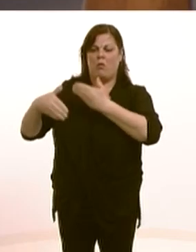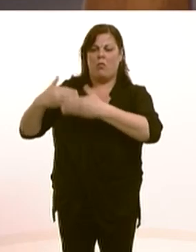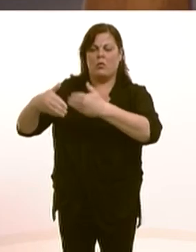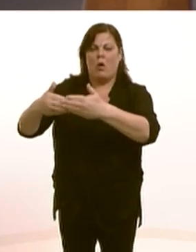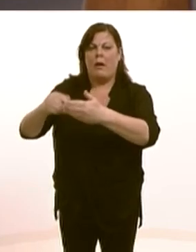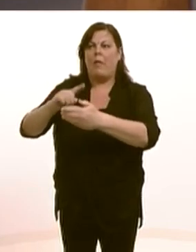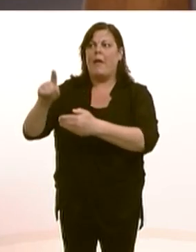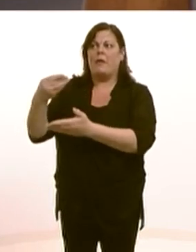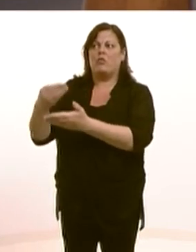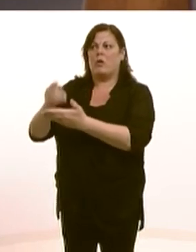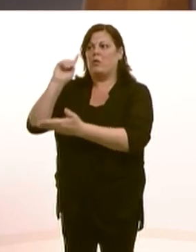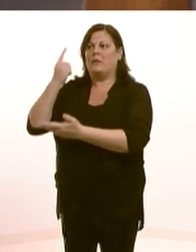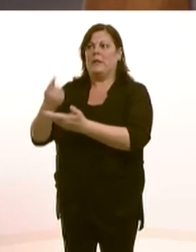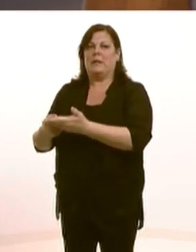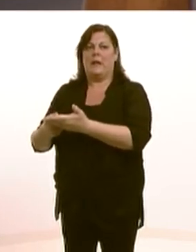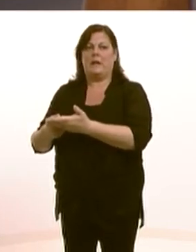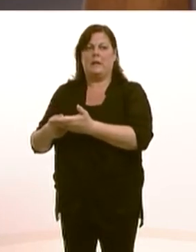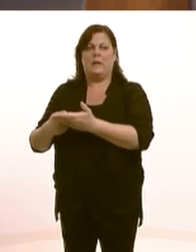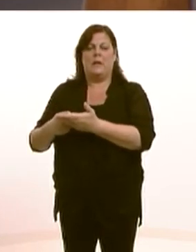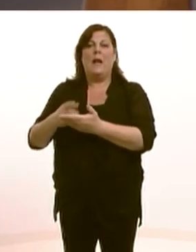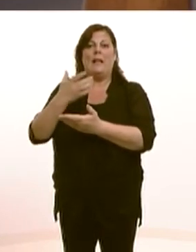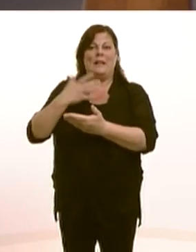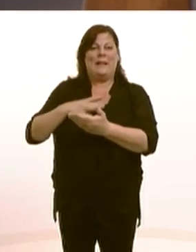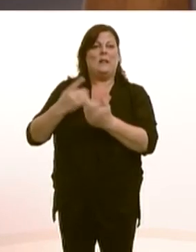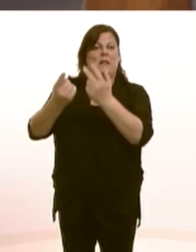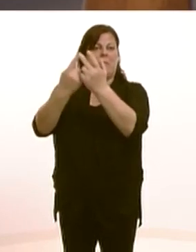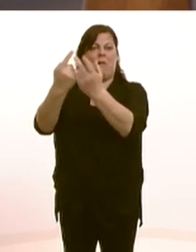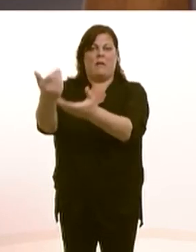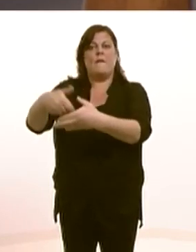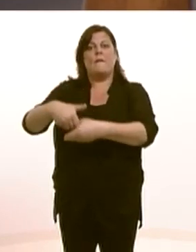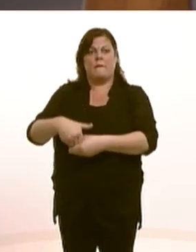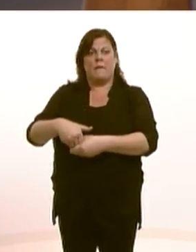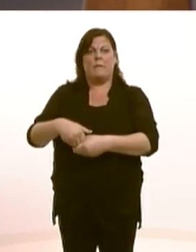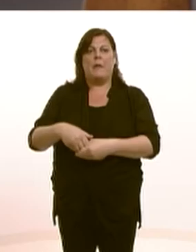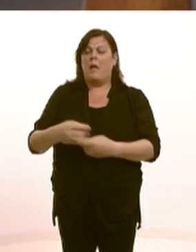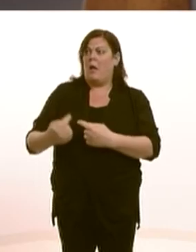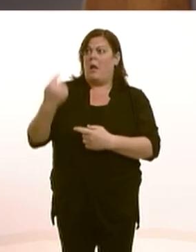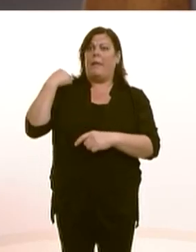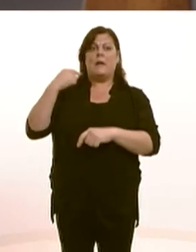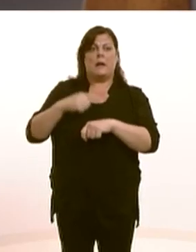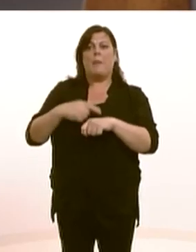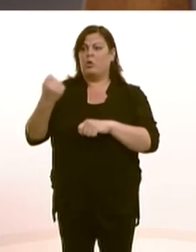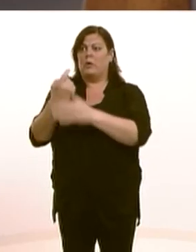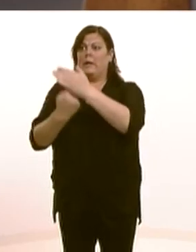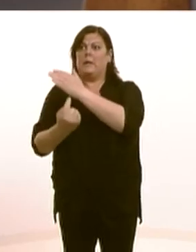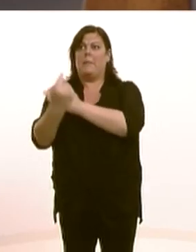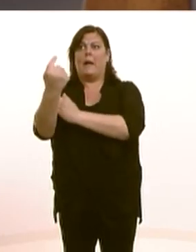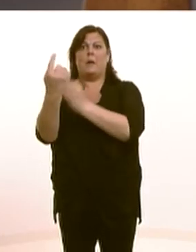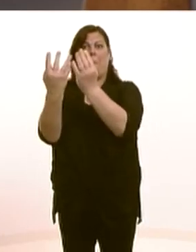So, there is no third party involved. I made arguments at the time that there should be an independent panel of arbitrators.